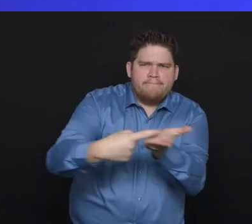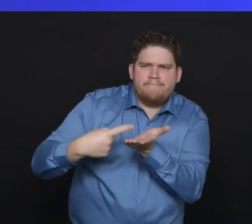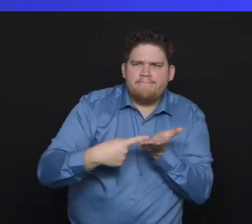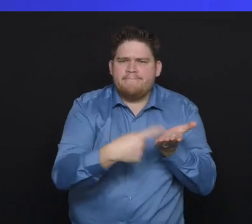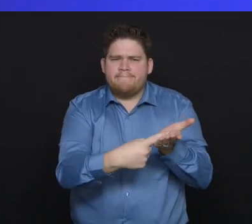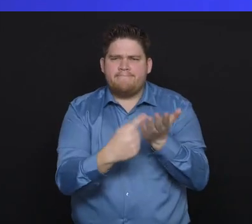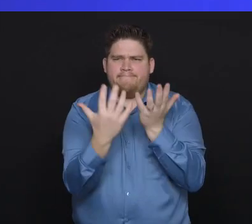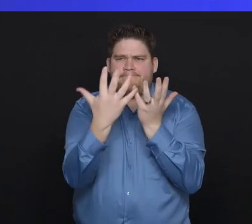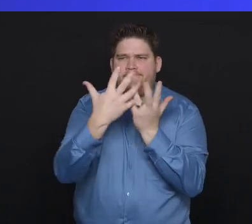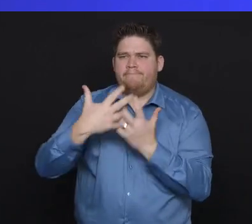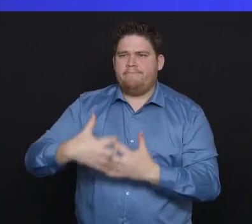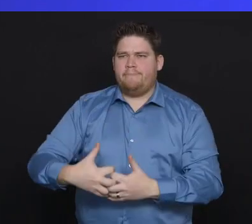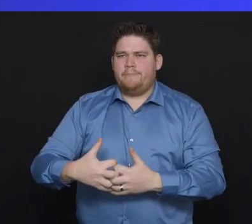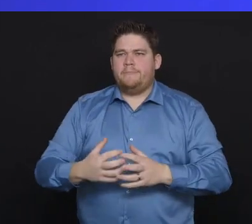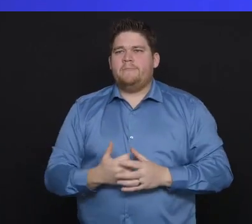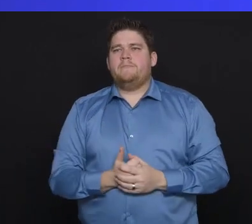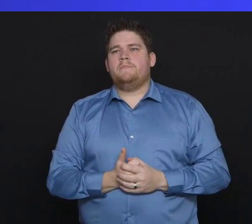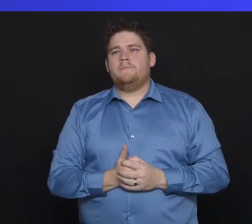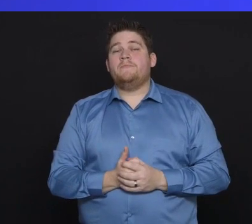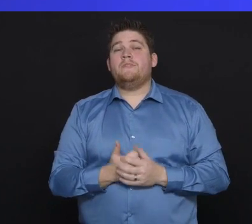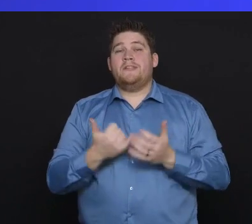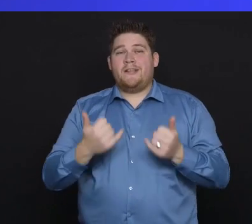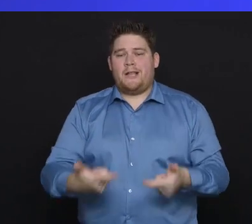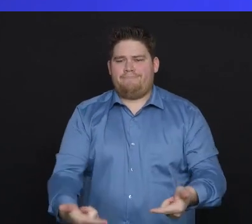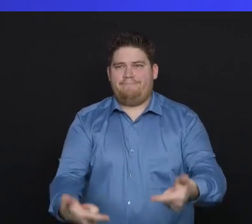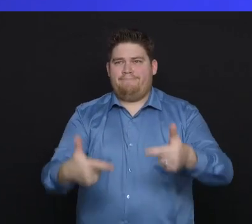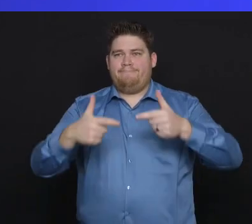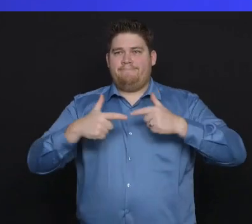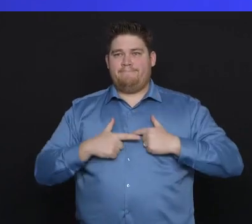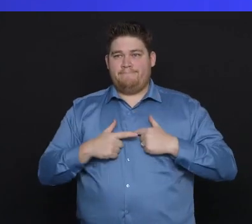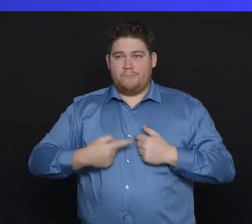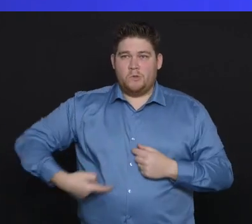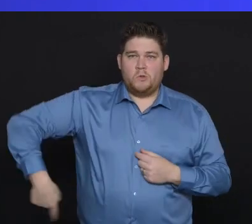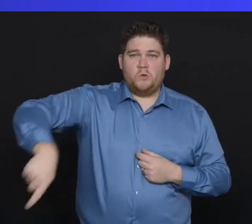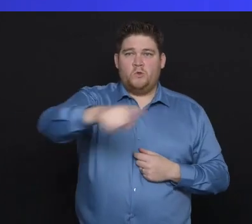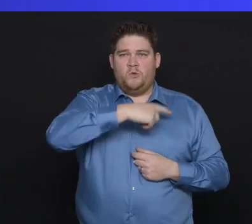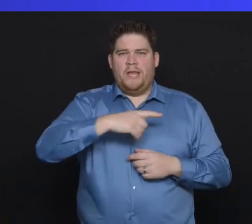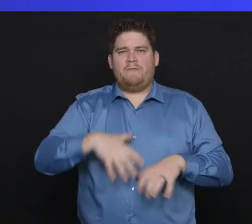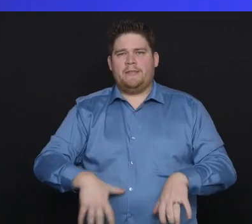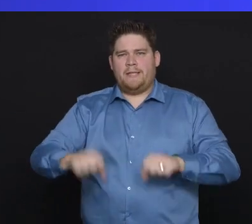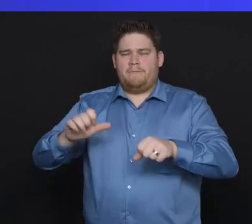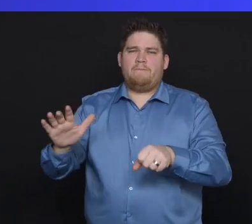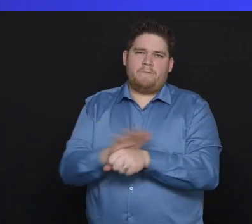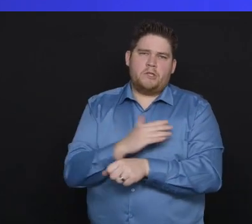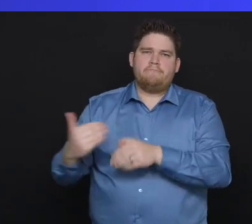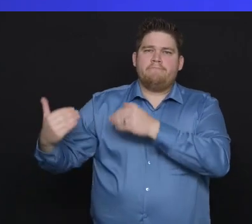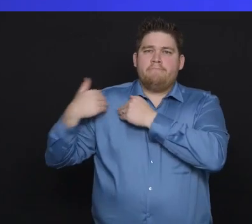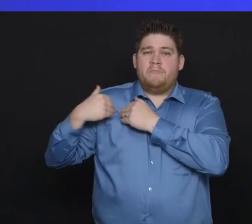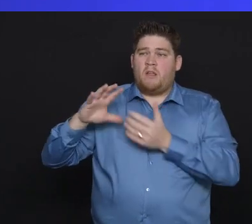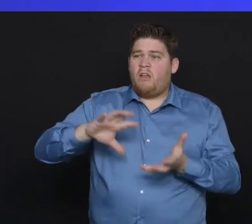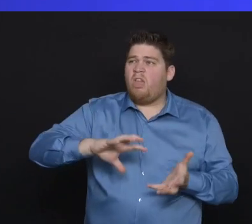we possibly can. Now we all have to do our part to make sure that we do not get to that point and